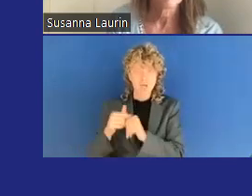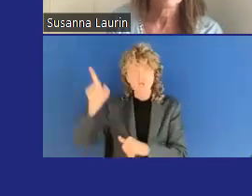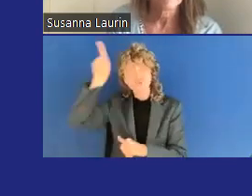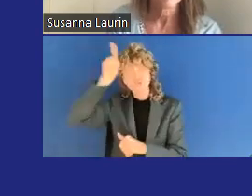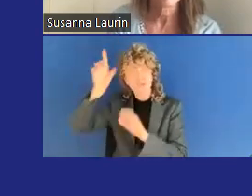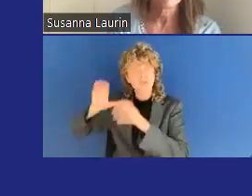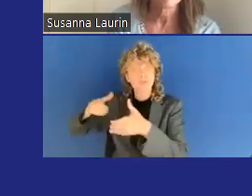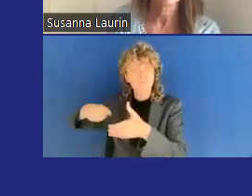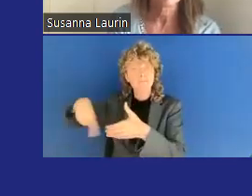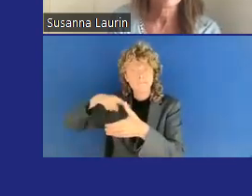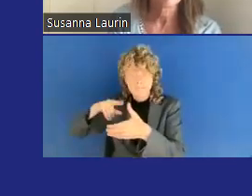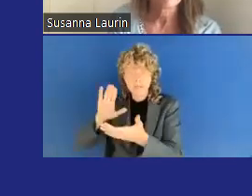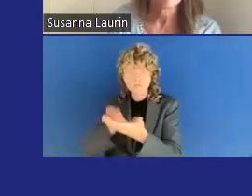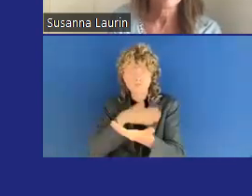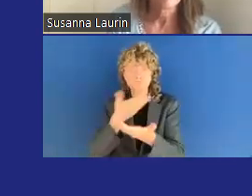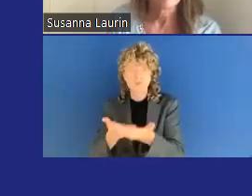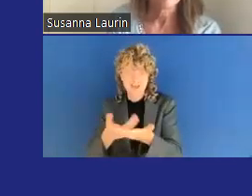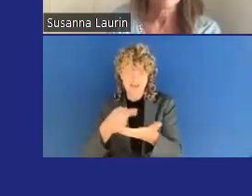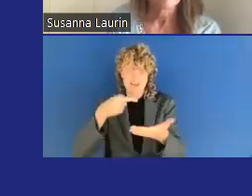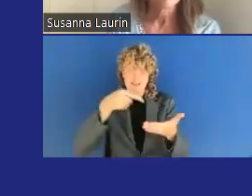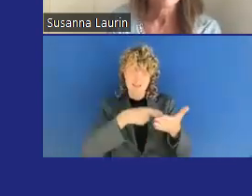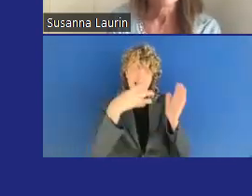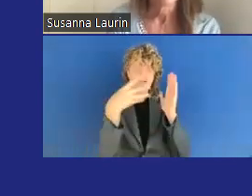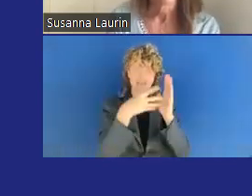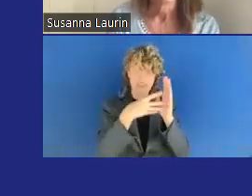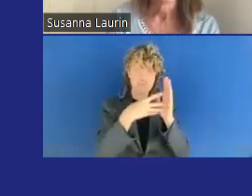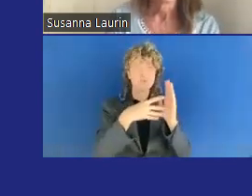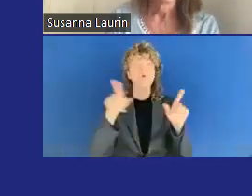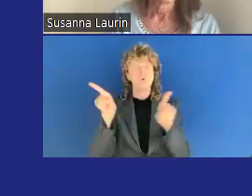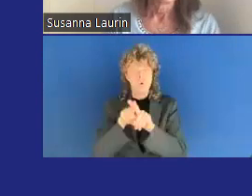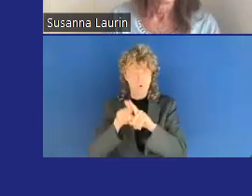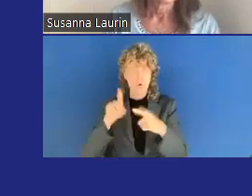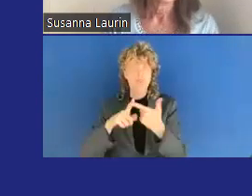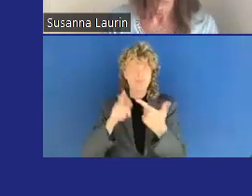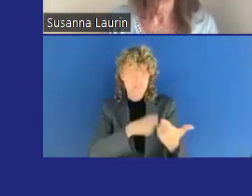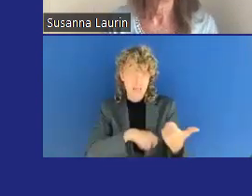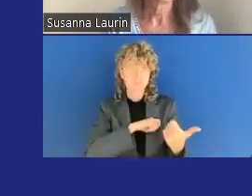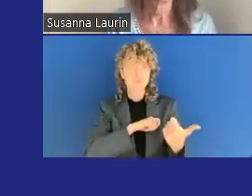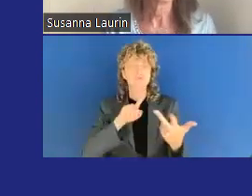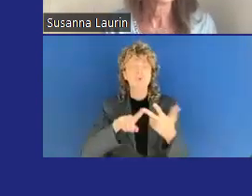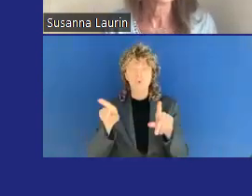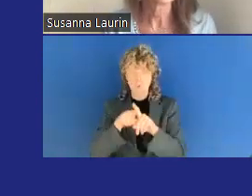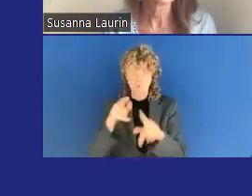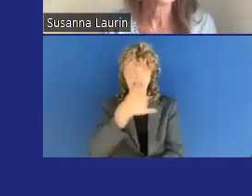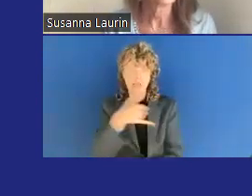our certifications. So we're aggressively looking at how we can localize our benefits.